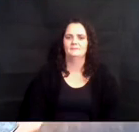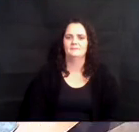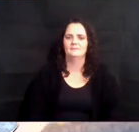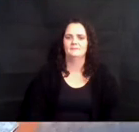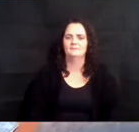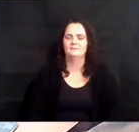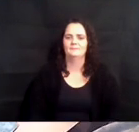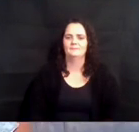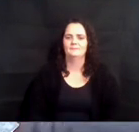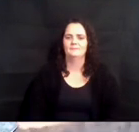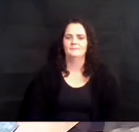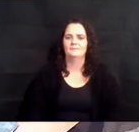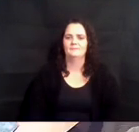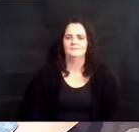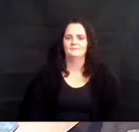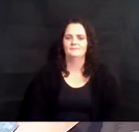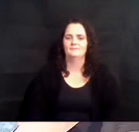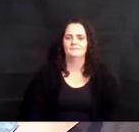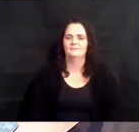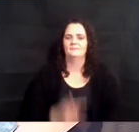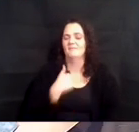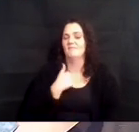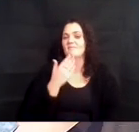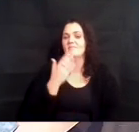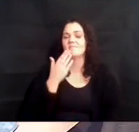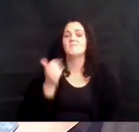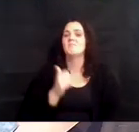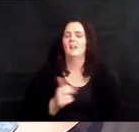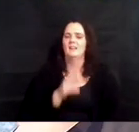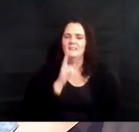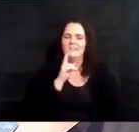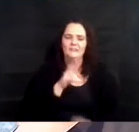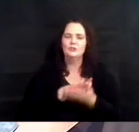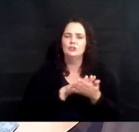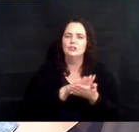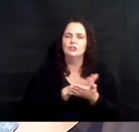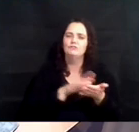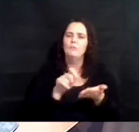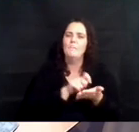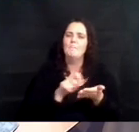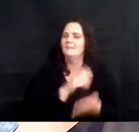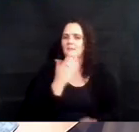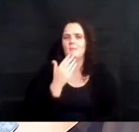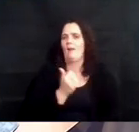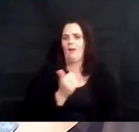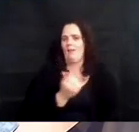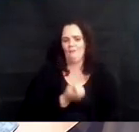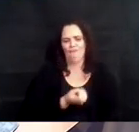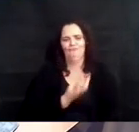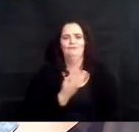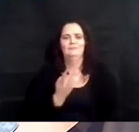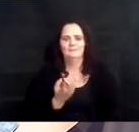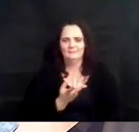and again. I don't mind that I'm seeing that and now my grass is really starting